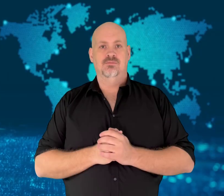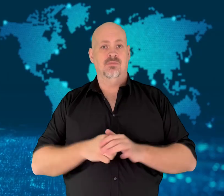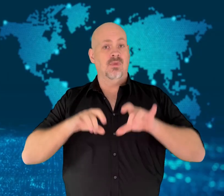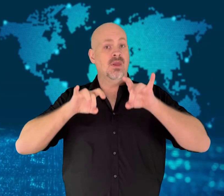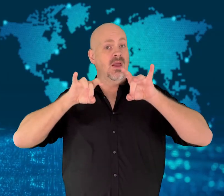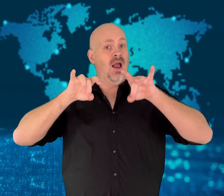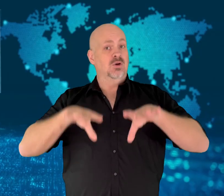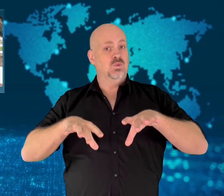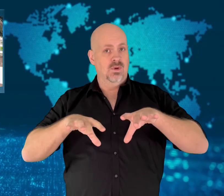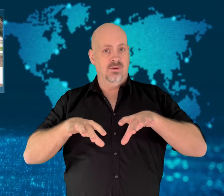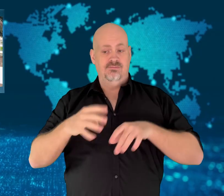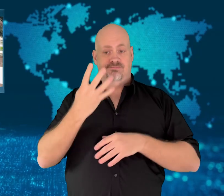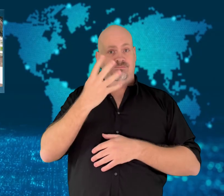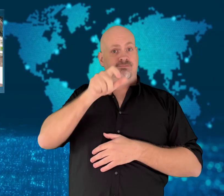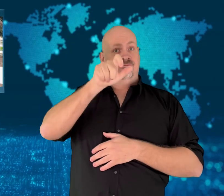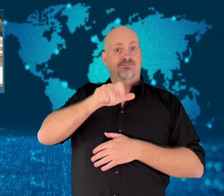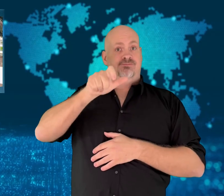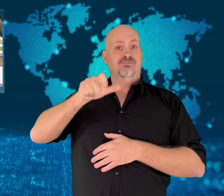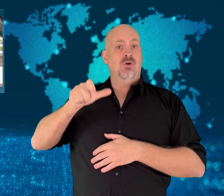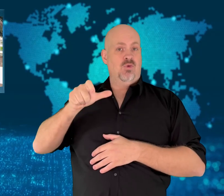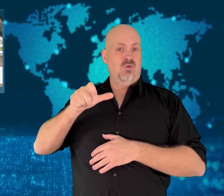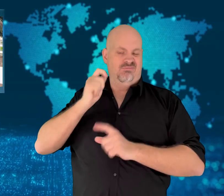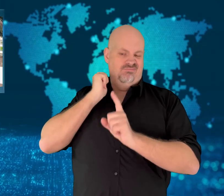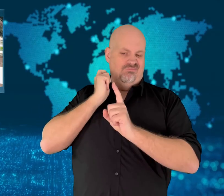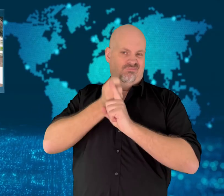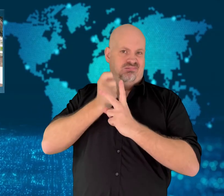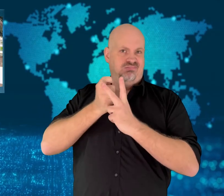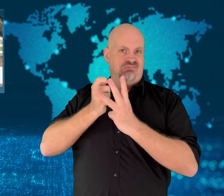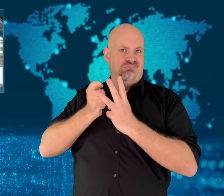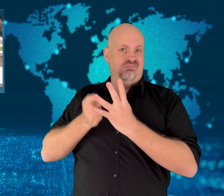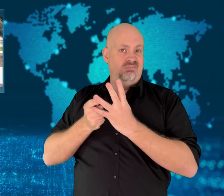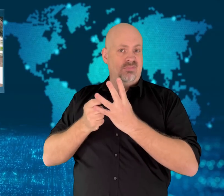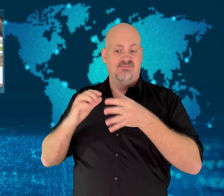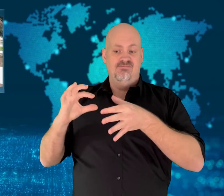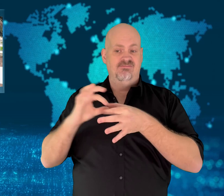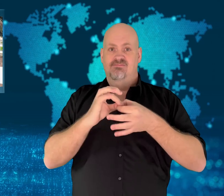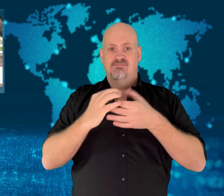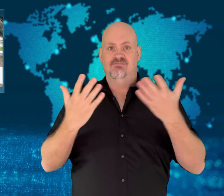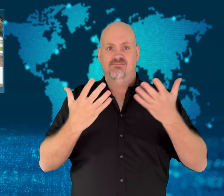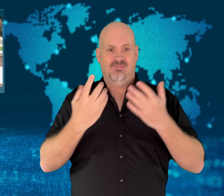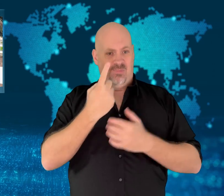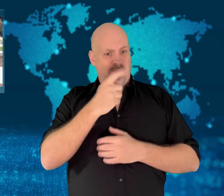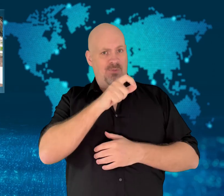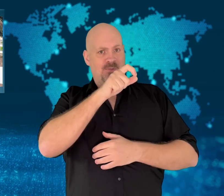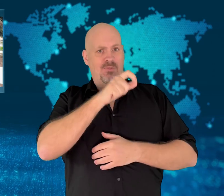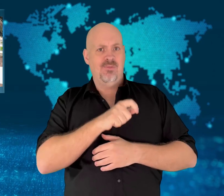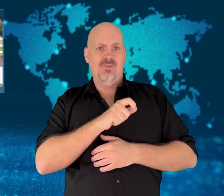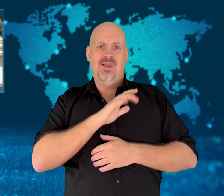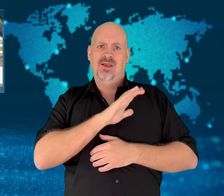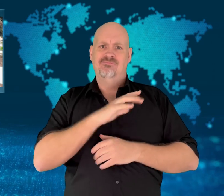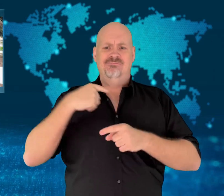[GAVIN]: Four people will face court charges for their part in beating